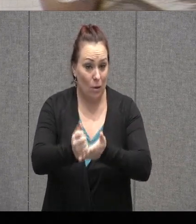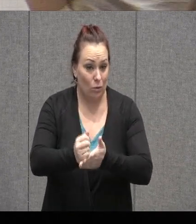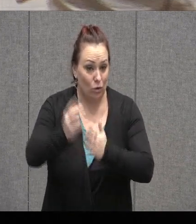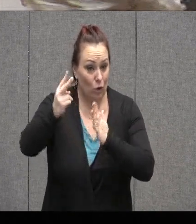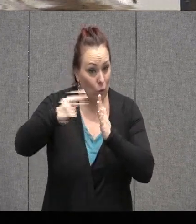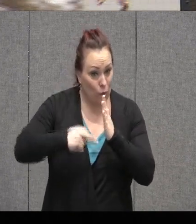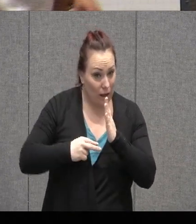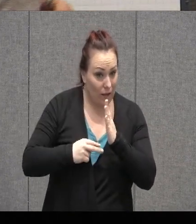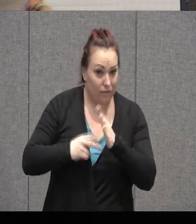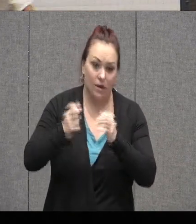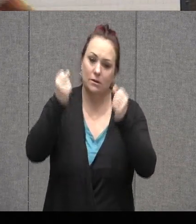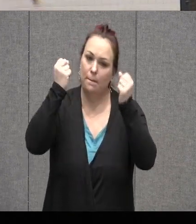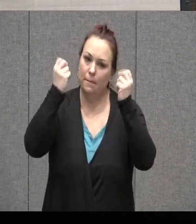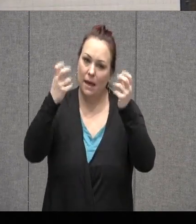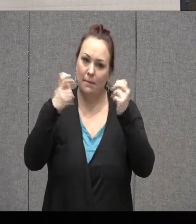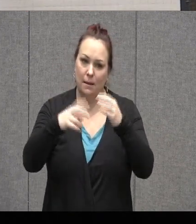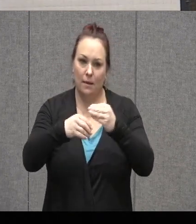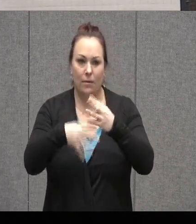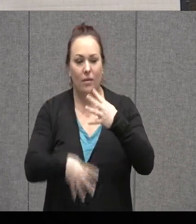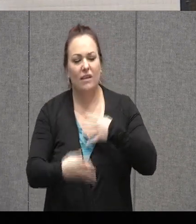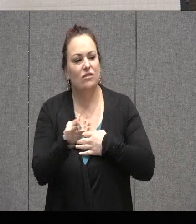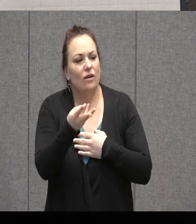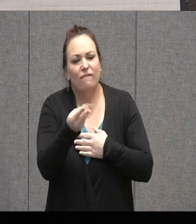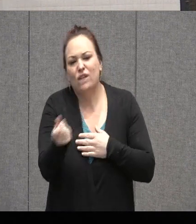There's lots of prefixes. These are just a few examples.